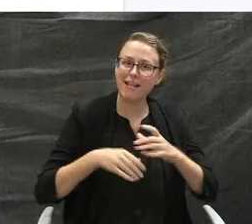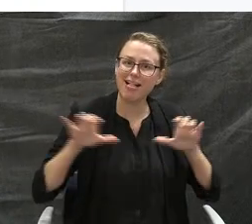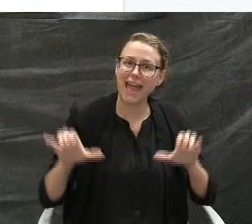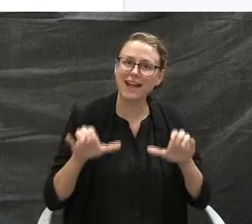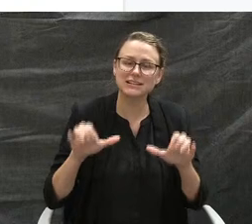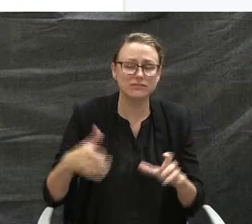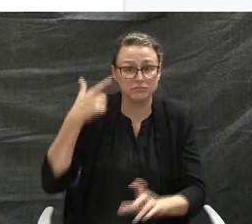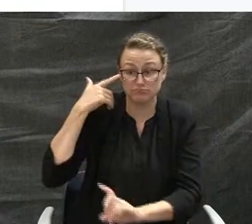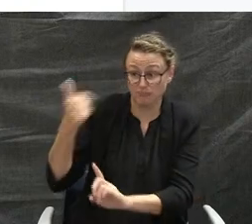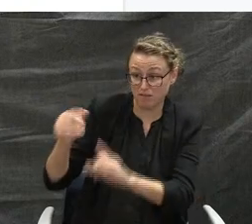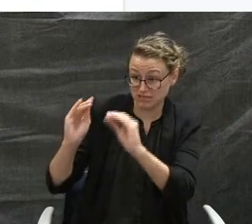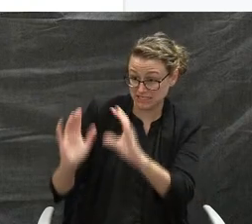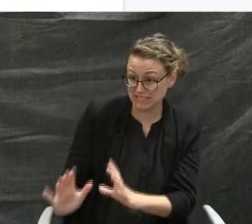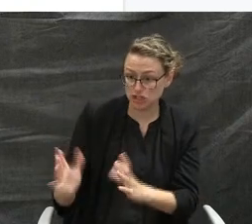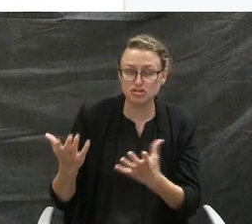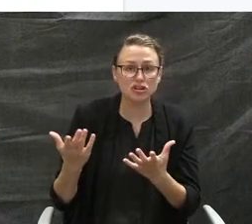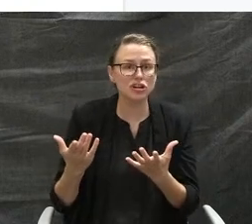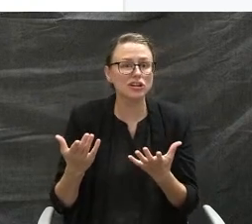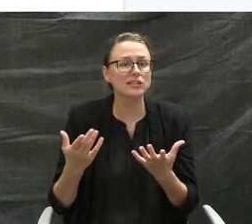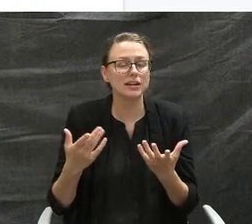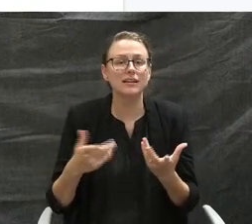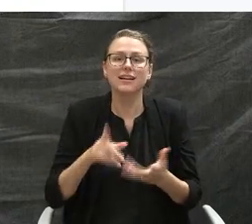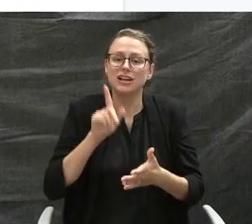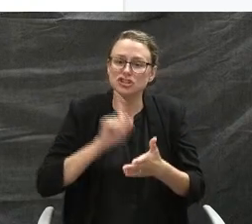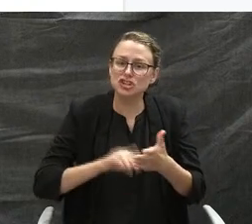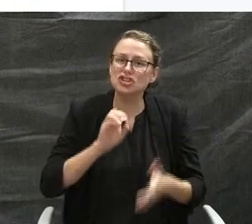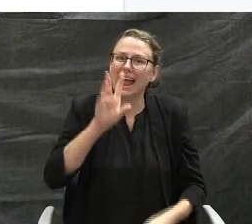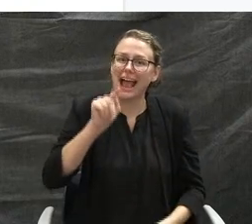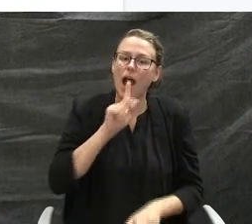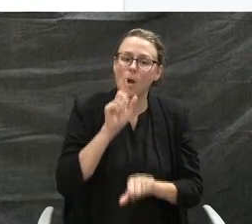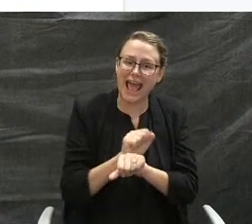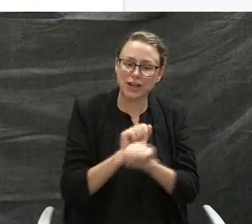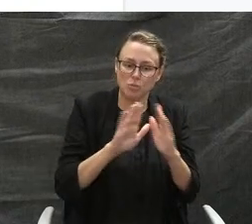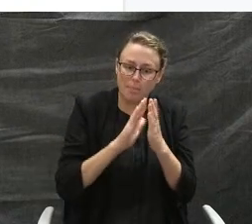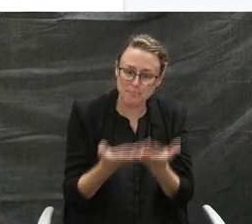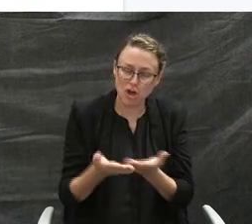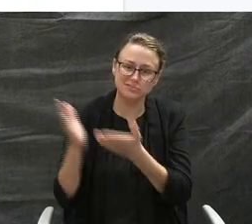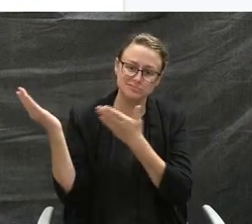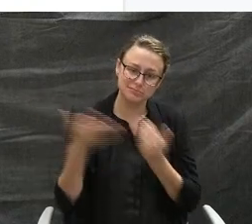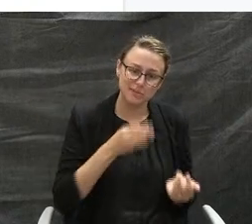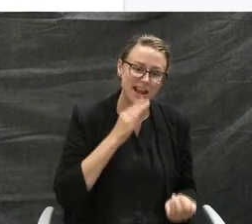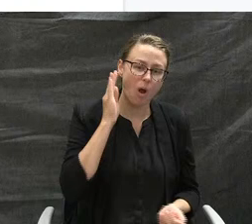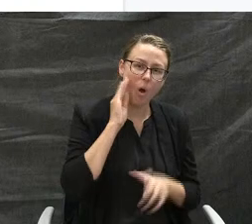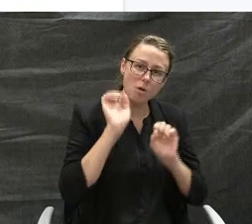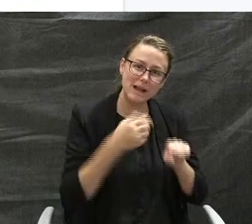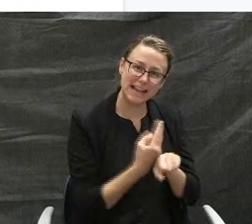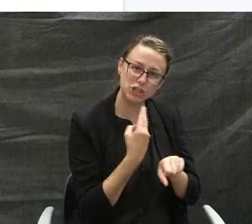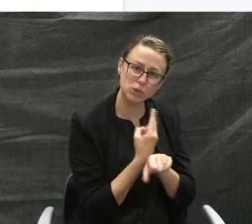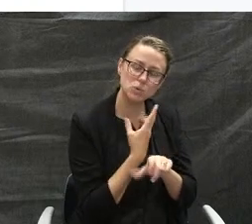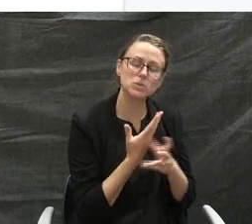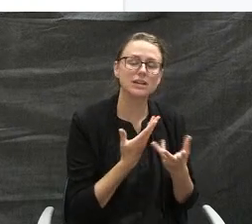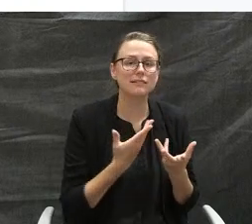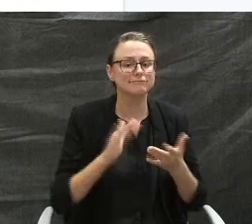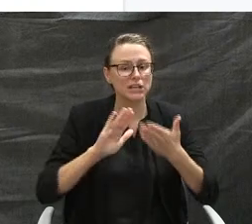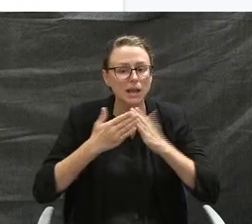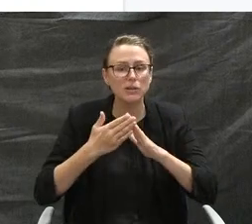to be used during E learning for the rest of the week. Community building in social emotional support. The out of school